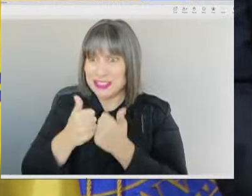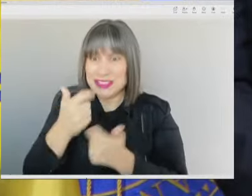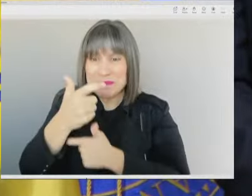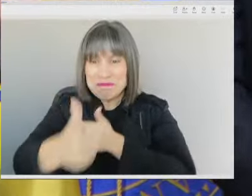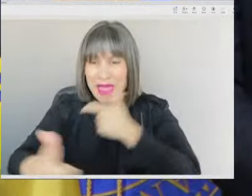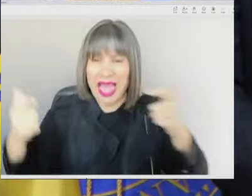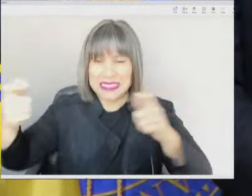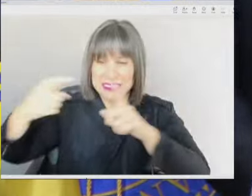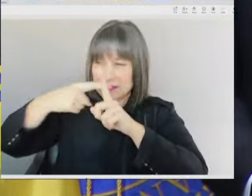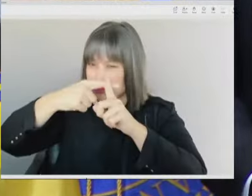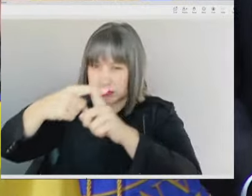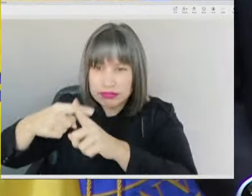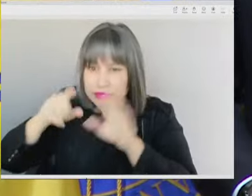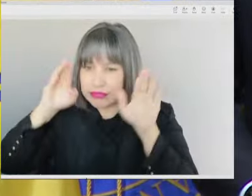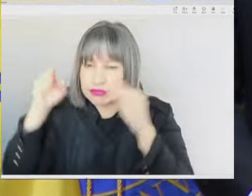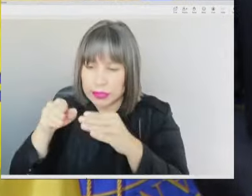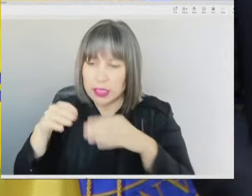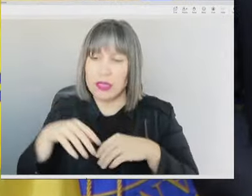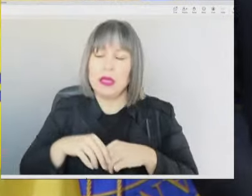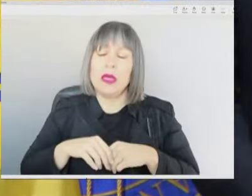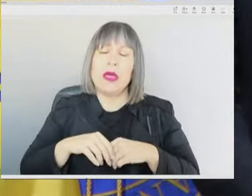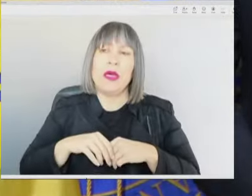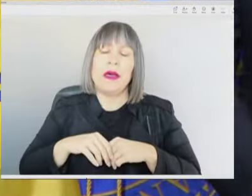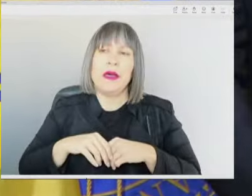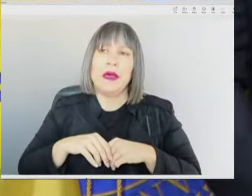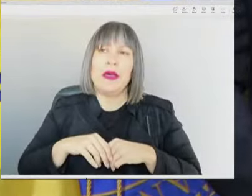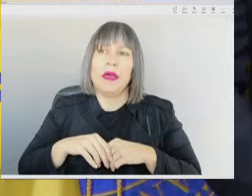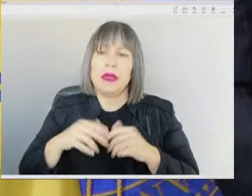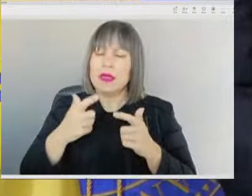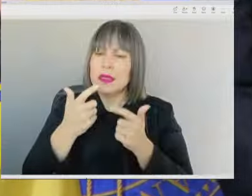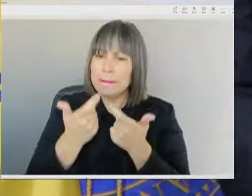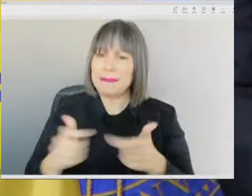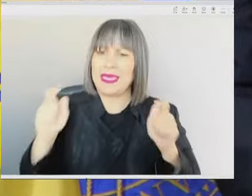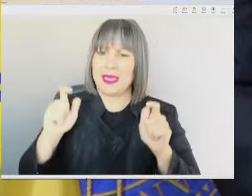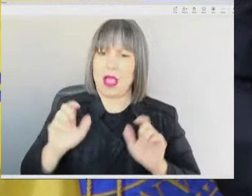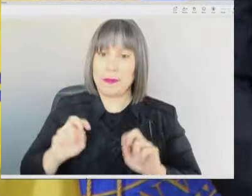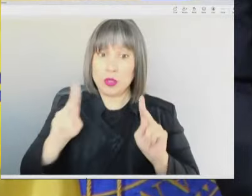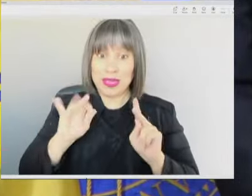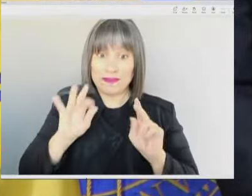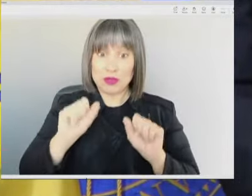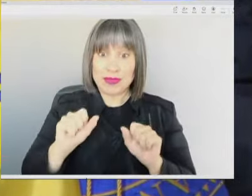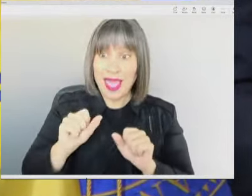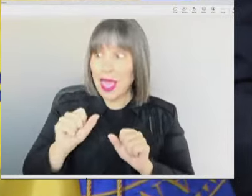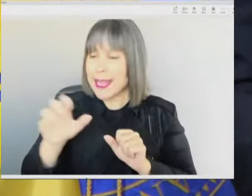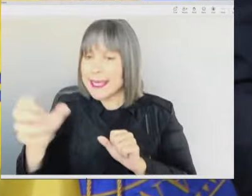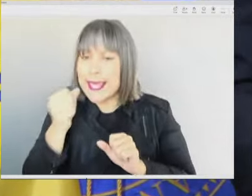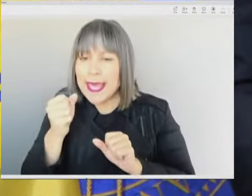you know, a big opportunity if you can get beneficiary numbers or provider numbers from